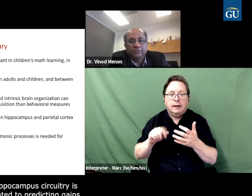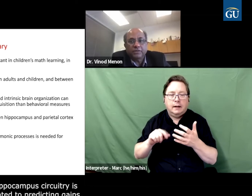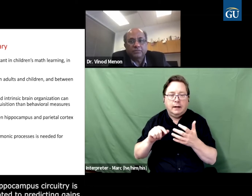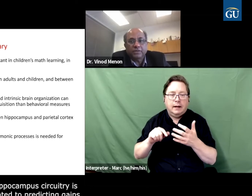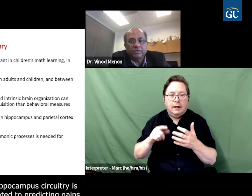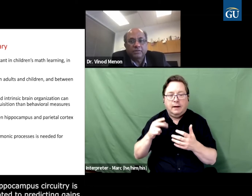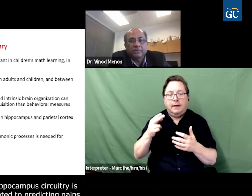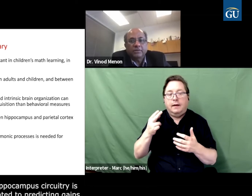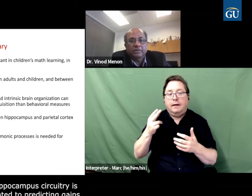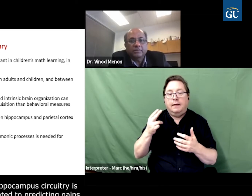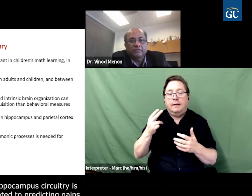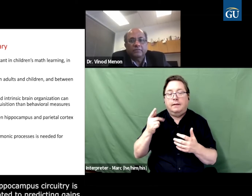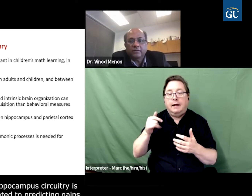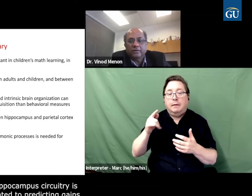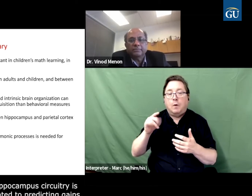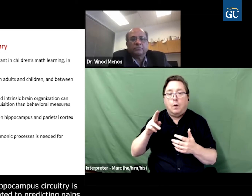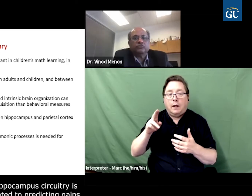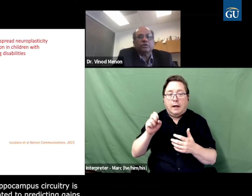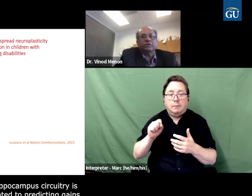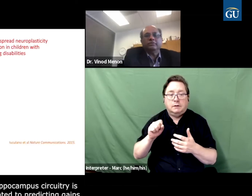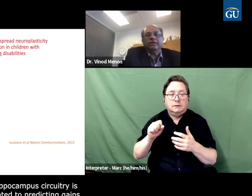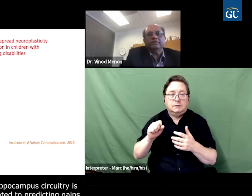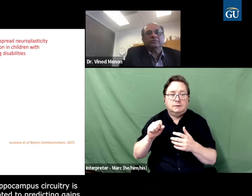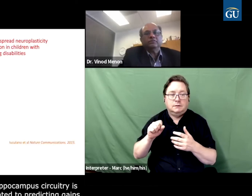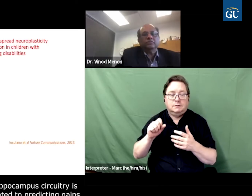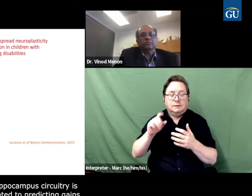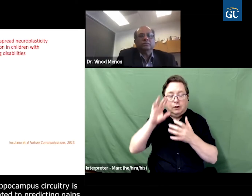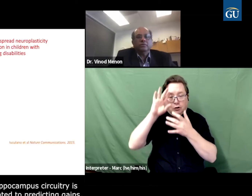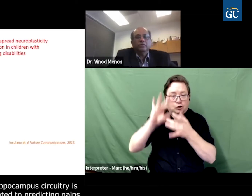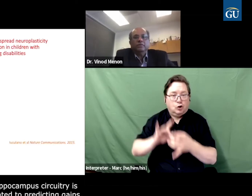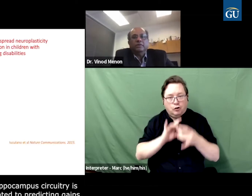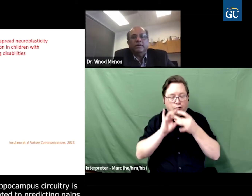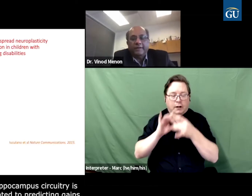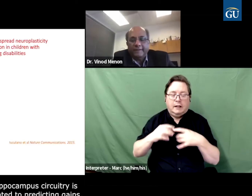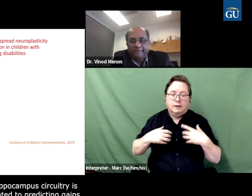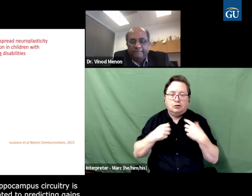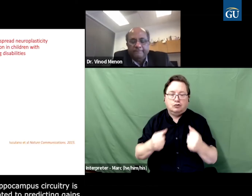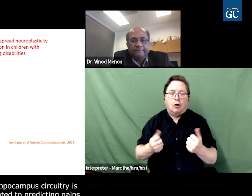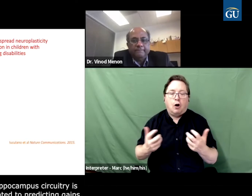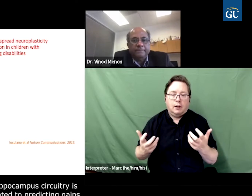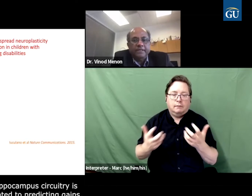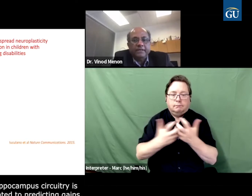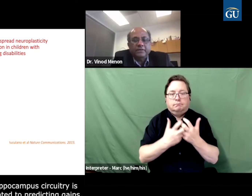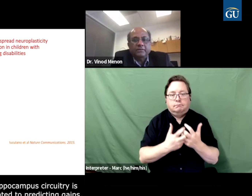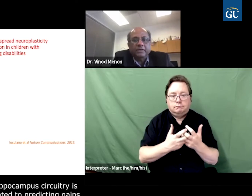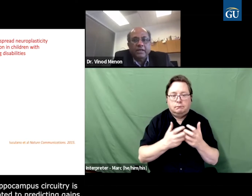that the hippocampal circuitry is um strongly related to